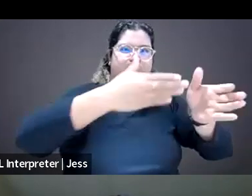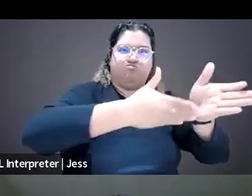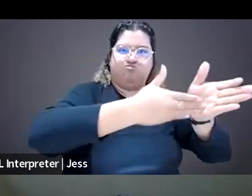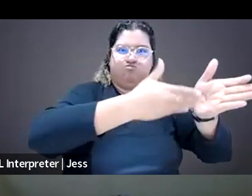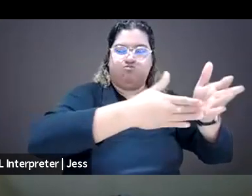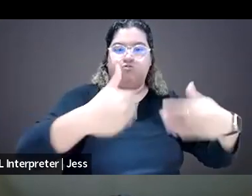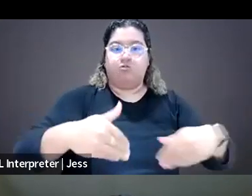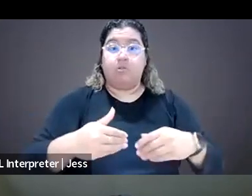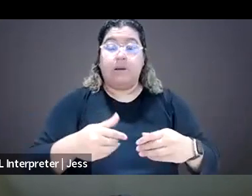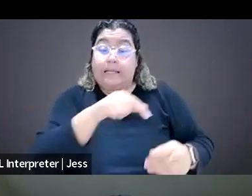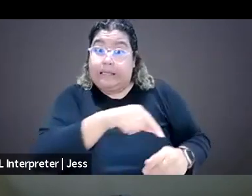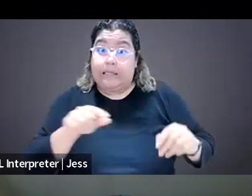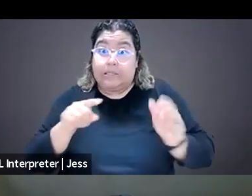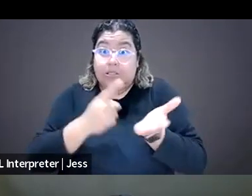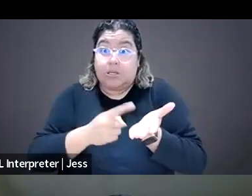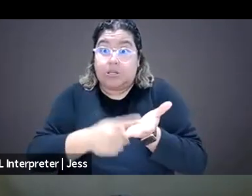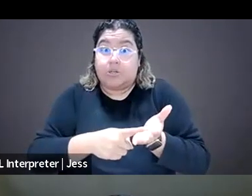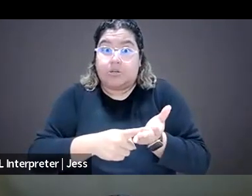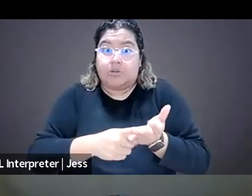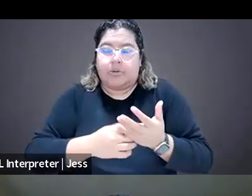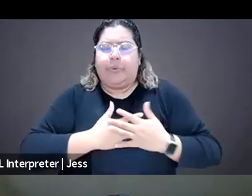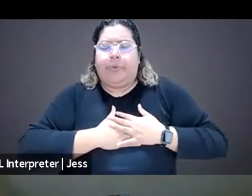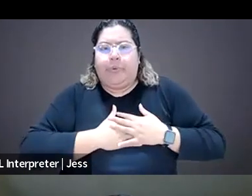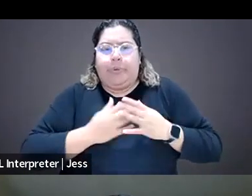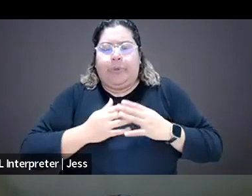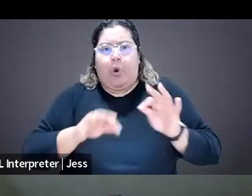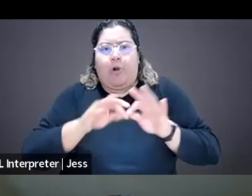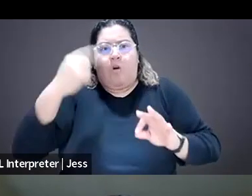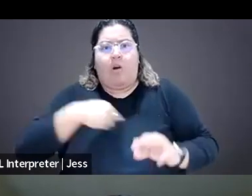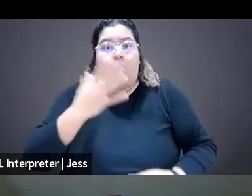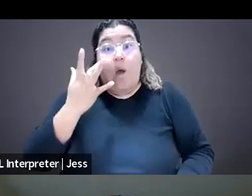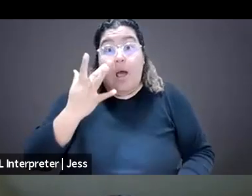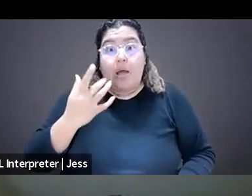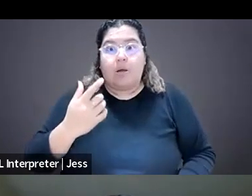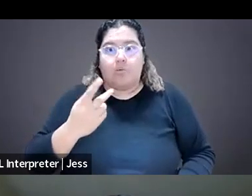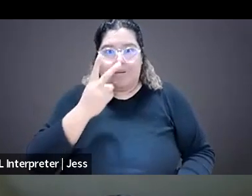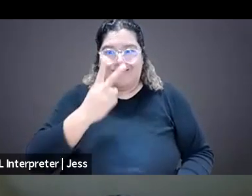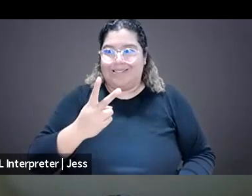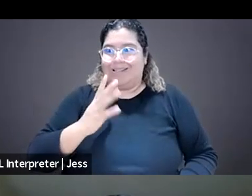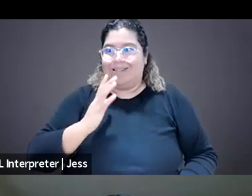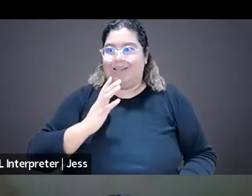both because we can see the effects on an everyday basis on our colleagues and friends who are journalists,